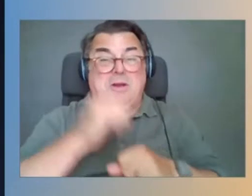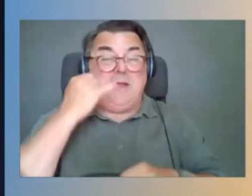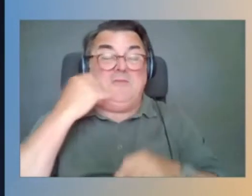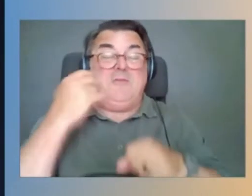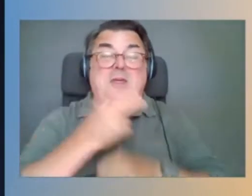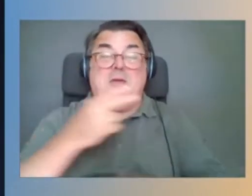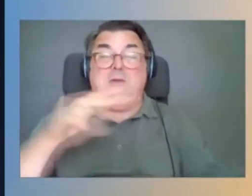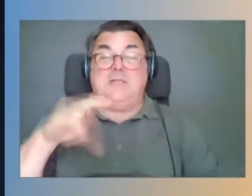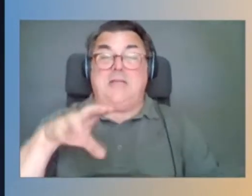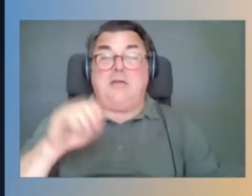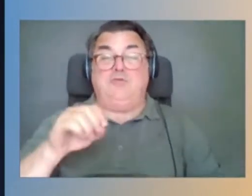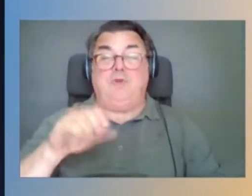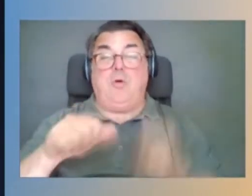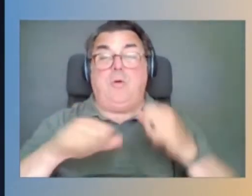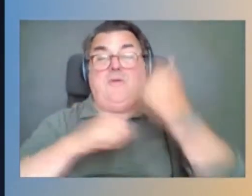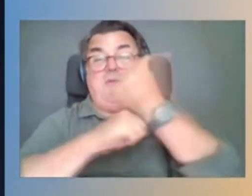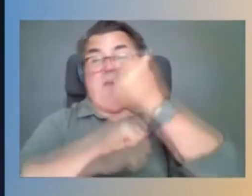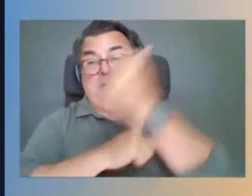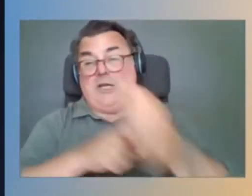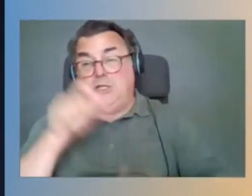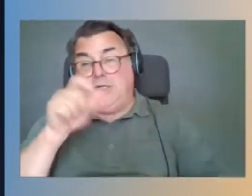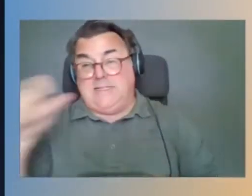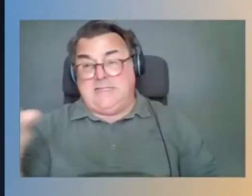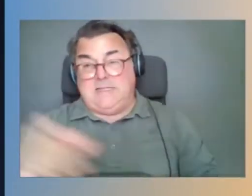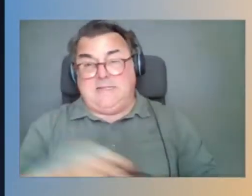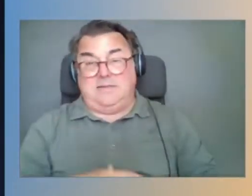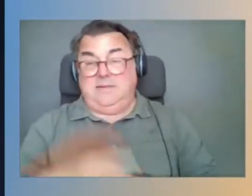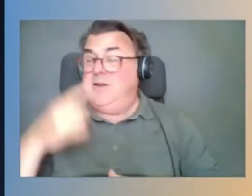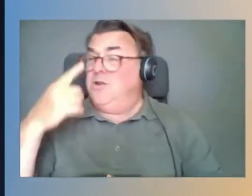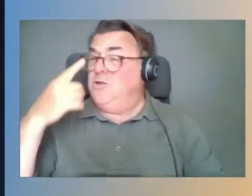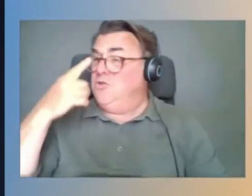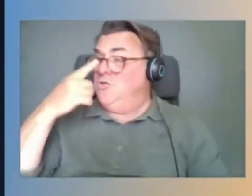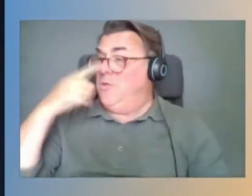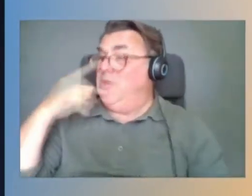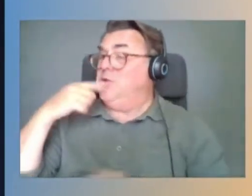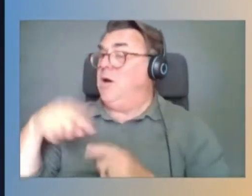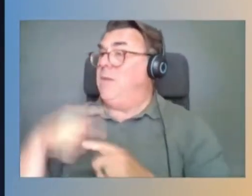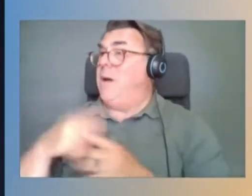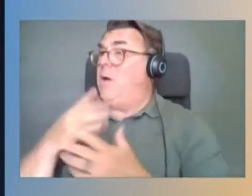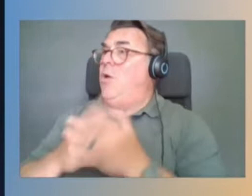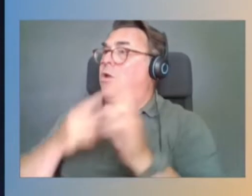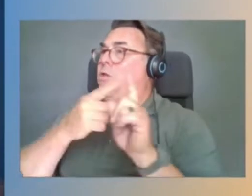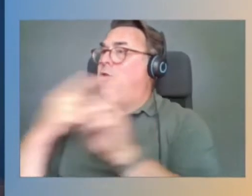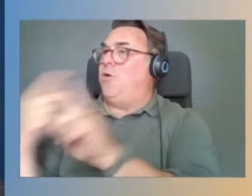Yeah, and so maybe you wanna talk a little bit about some of the goals about our production of Silicon